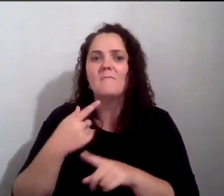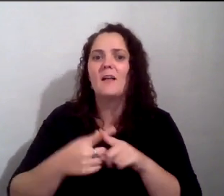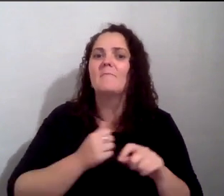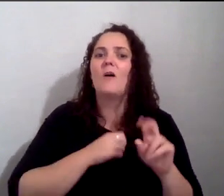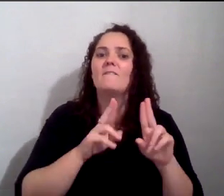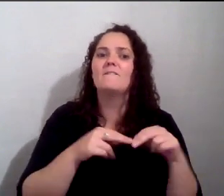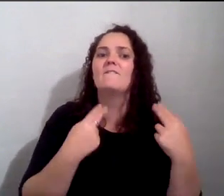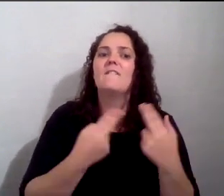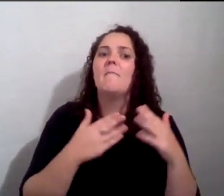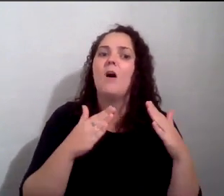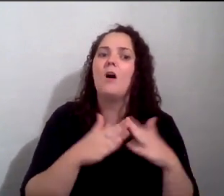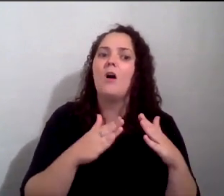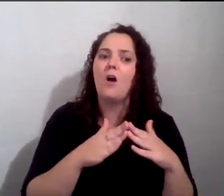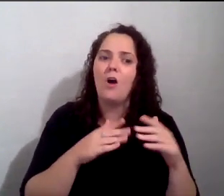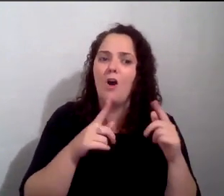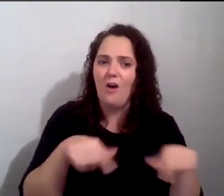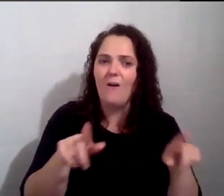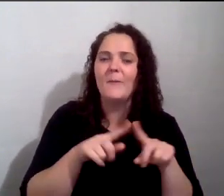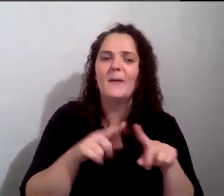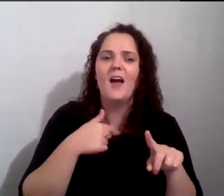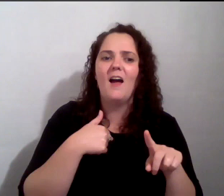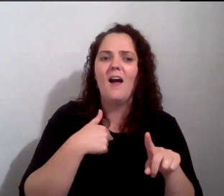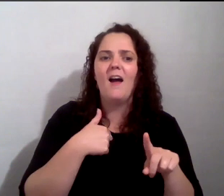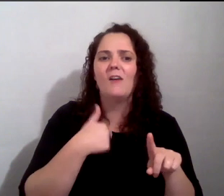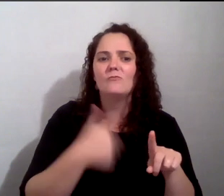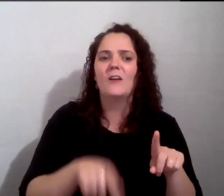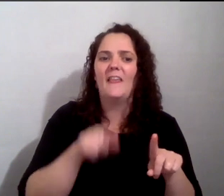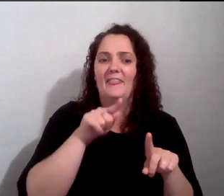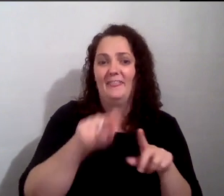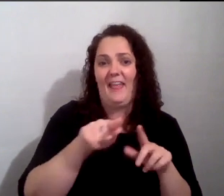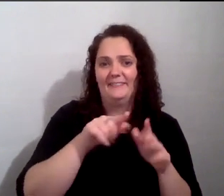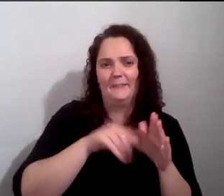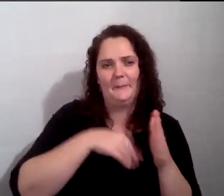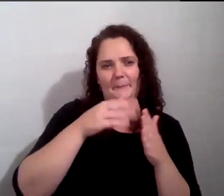works and snapshots from my family home, all languid characters and used painting